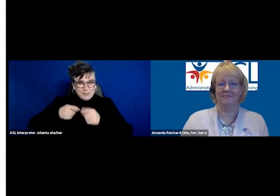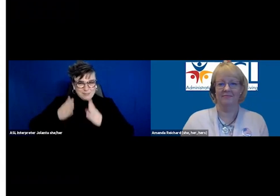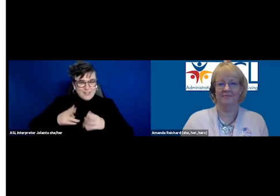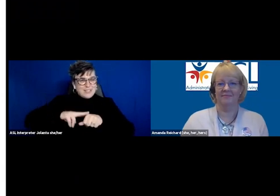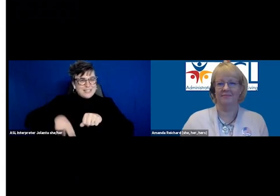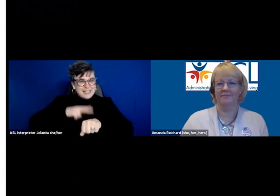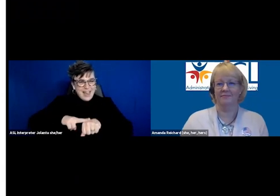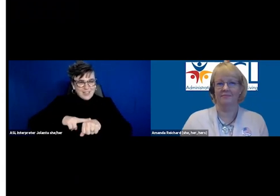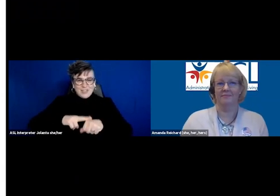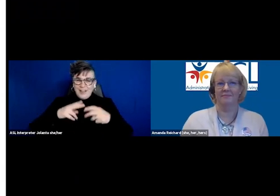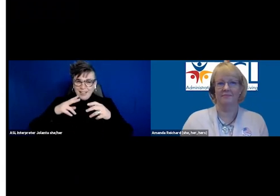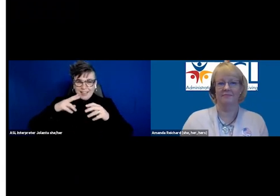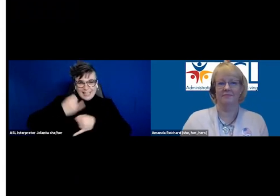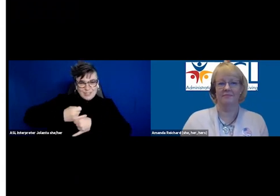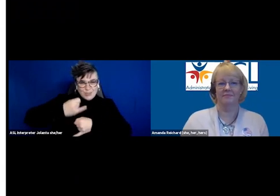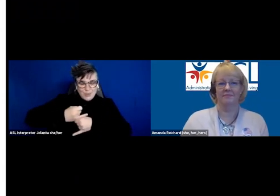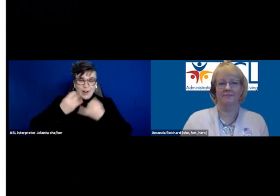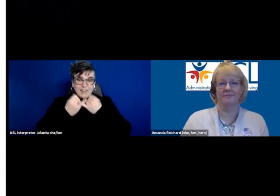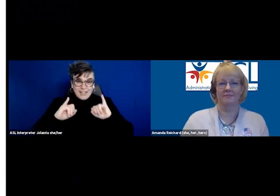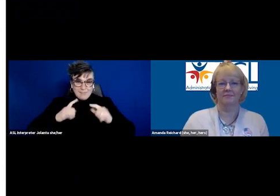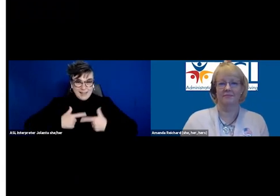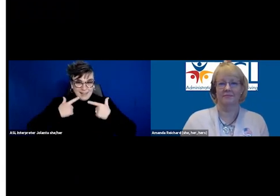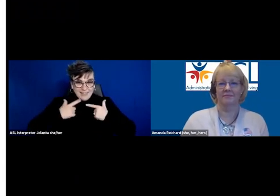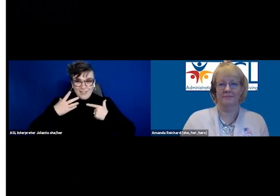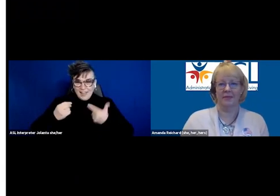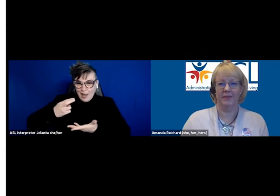Living, and Rehabilitation Research. Please go ahead.